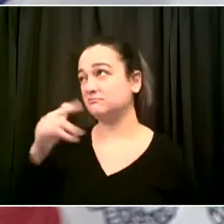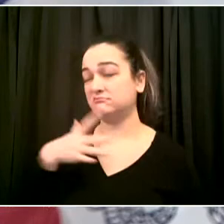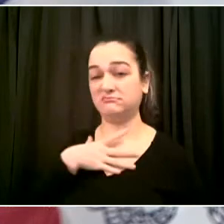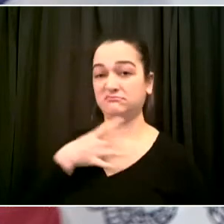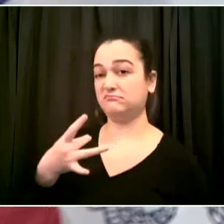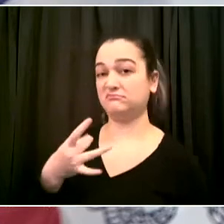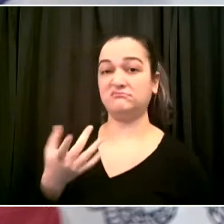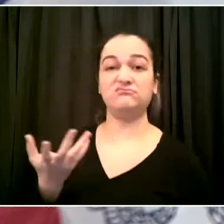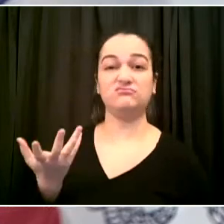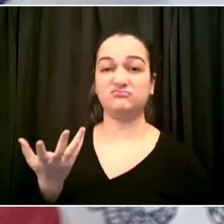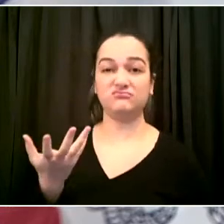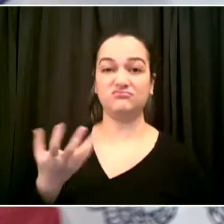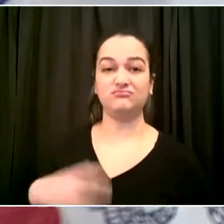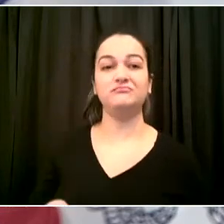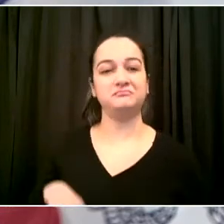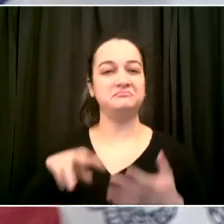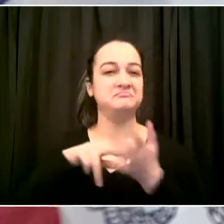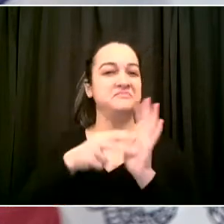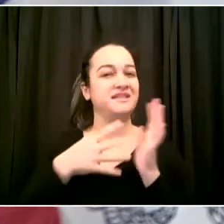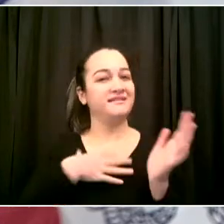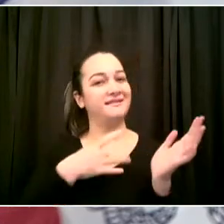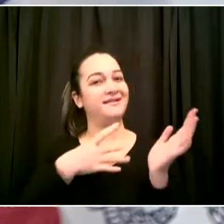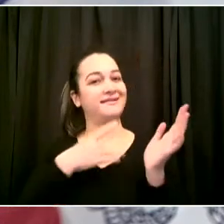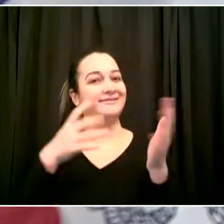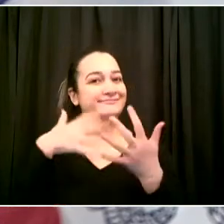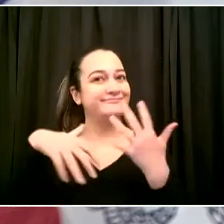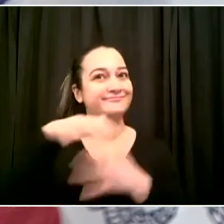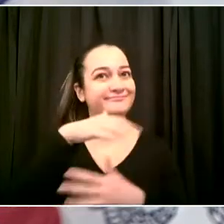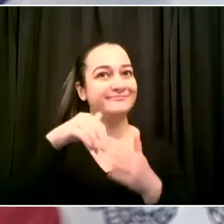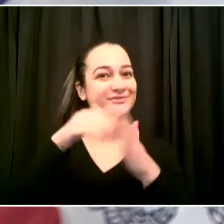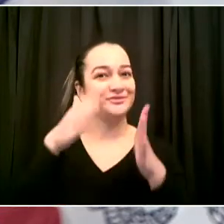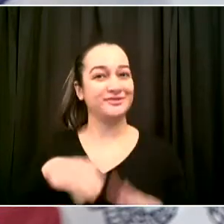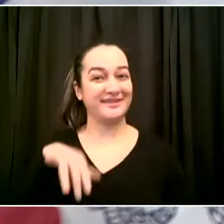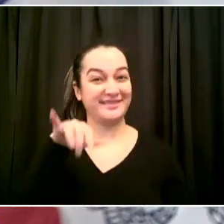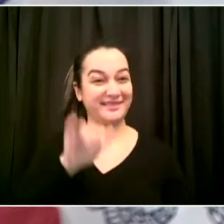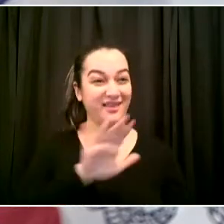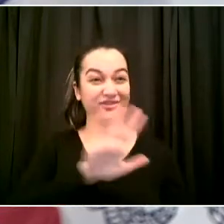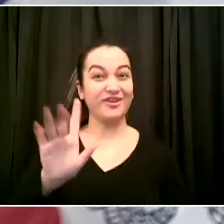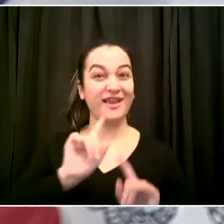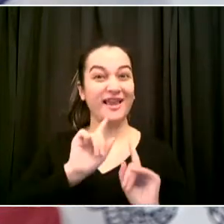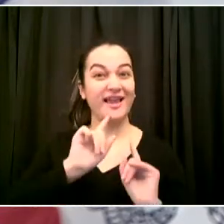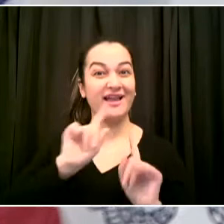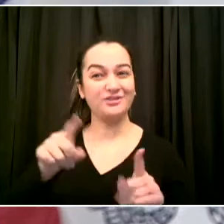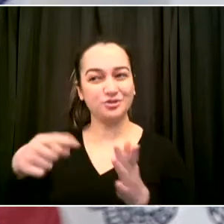SO MUCH SHE SAID BECAUSE IT'S WEIRD. AND JUI ST LOVE THESE KIDS, IT JUST WASN'T WHAT GAVE THEM WHAT